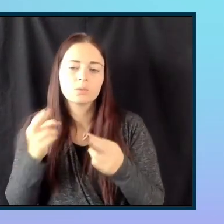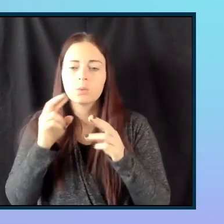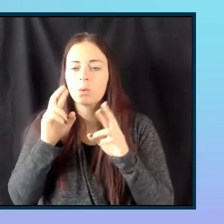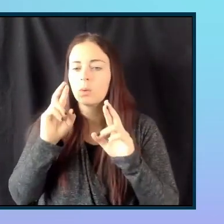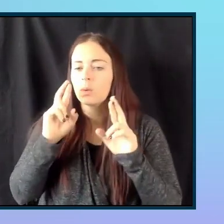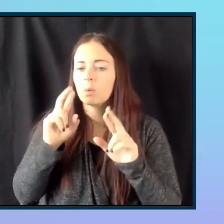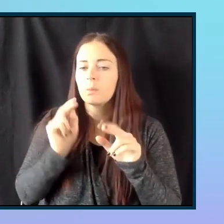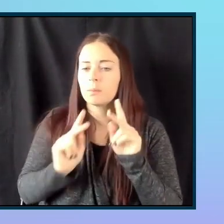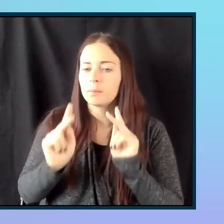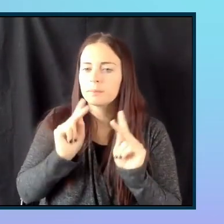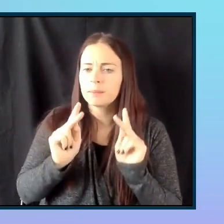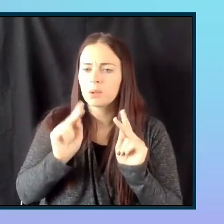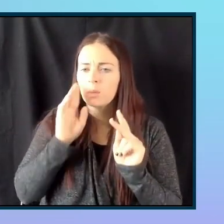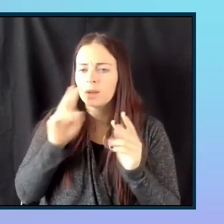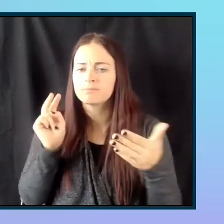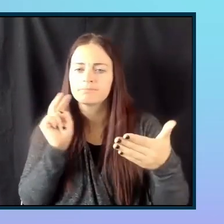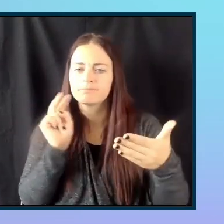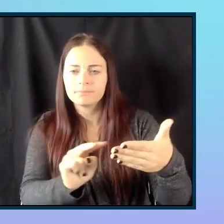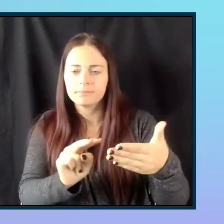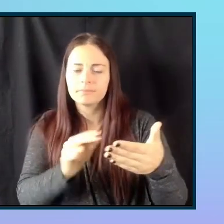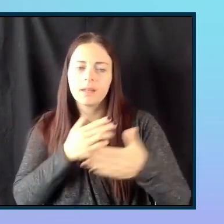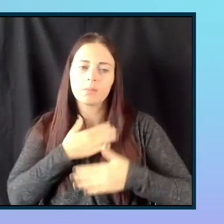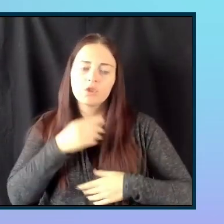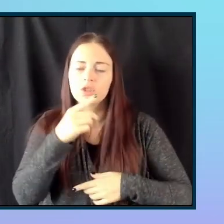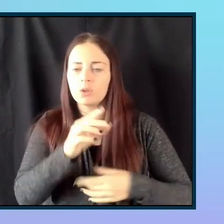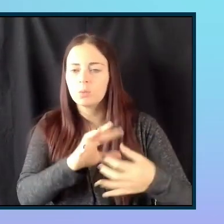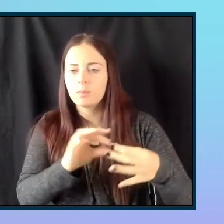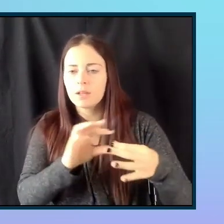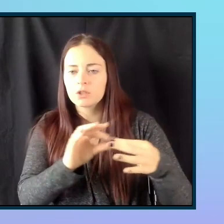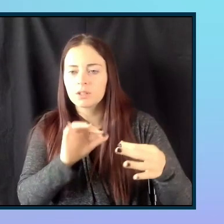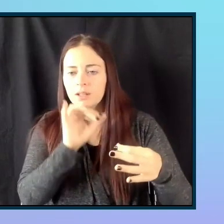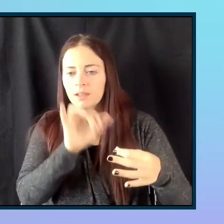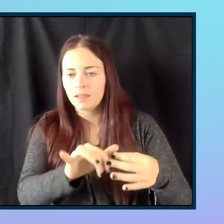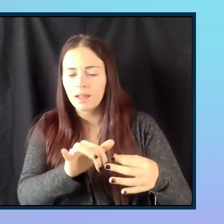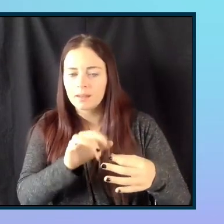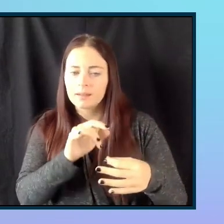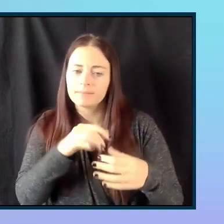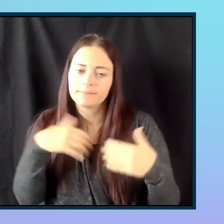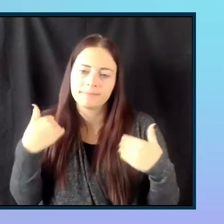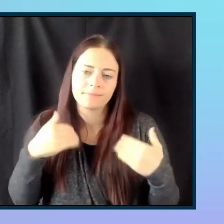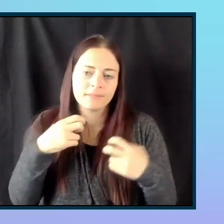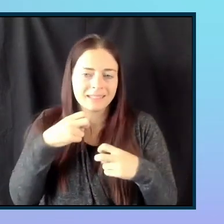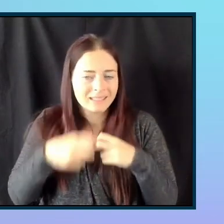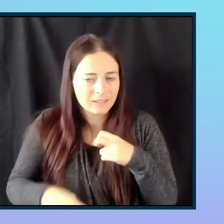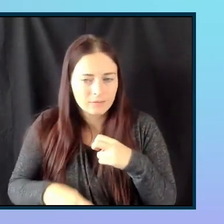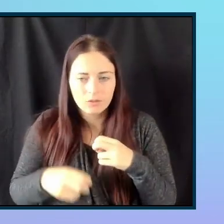And I really appreciate you bringing light to this in this difficult moment. And thank you so much.